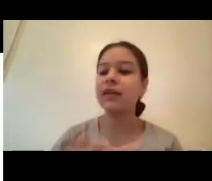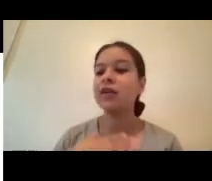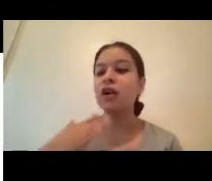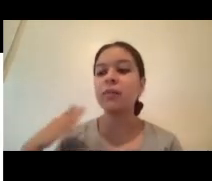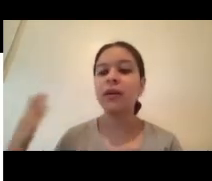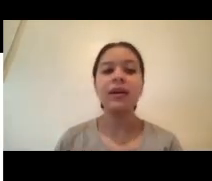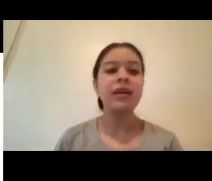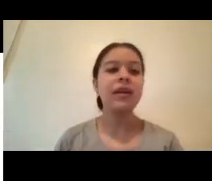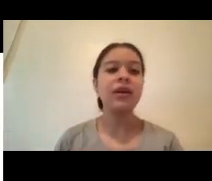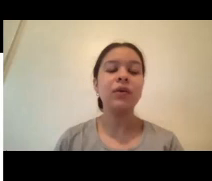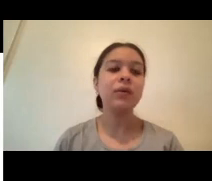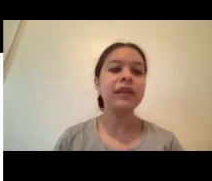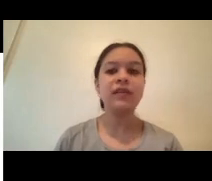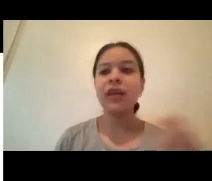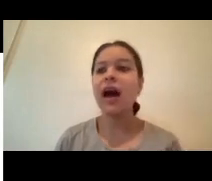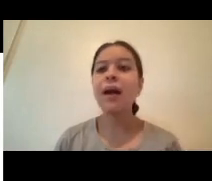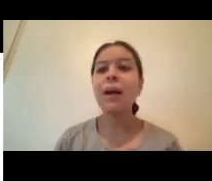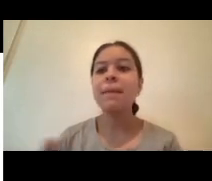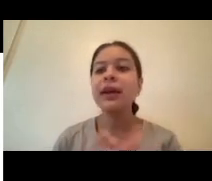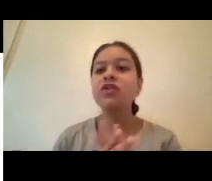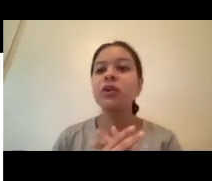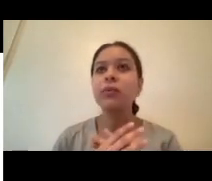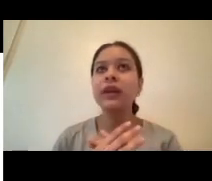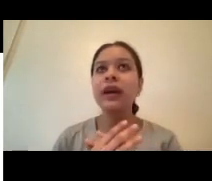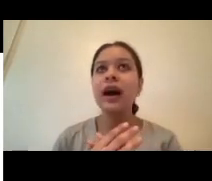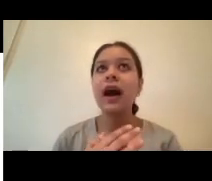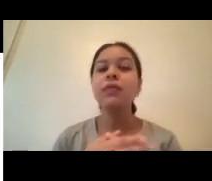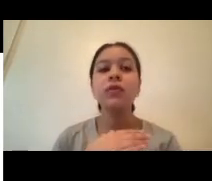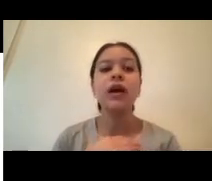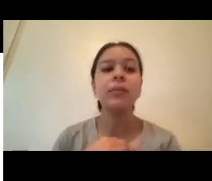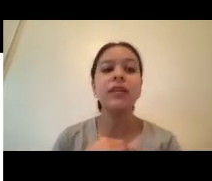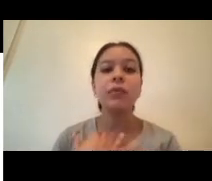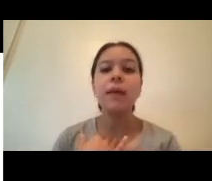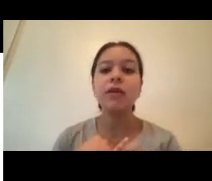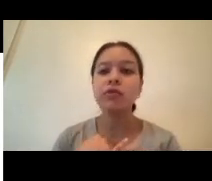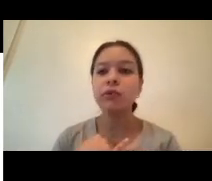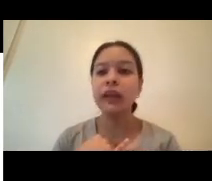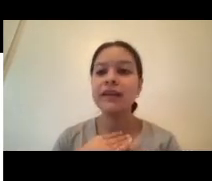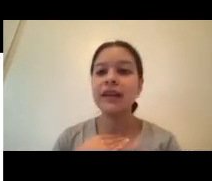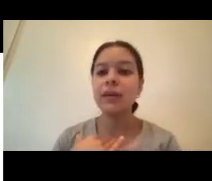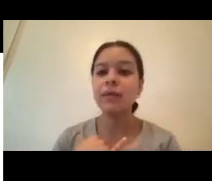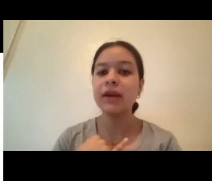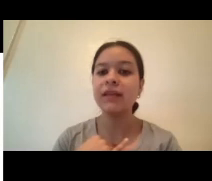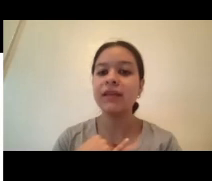and I could talk about, you know, this or that, but I don't really I'm still not in a place where I'm comfortable there taking up space